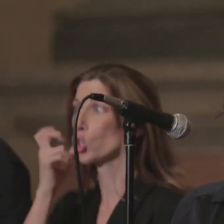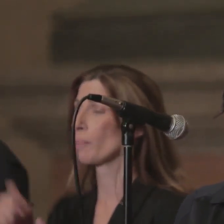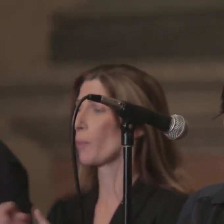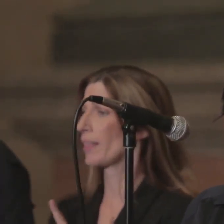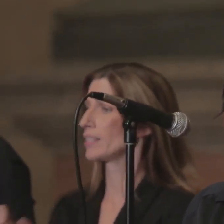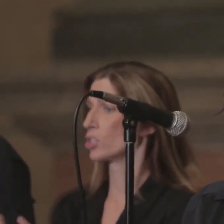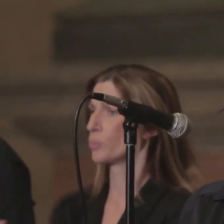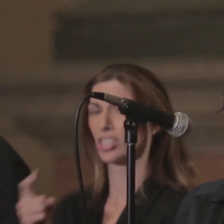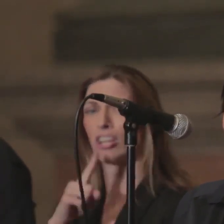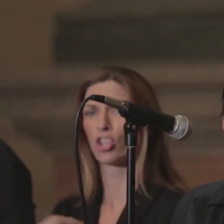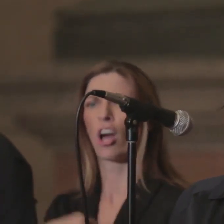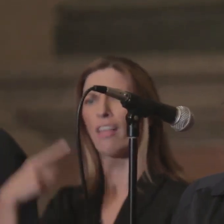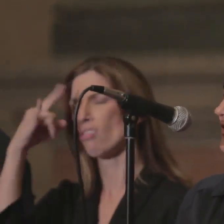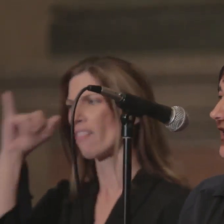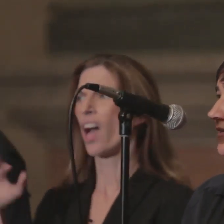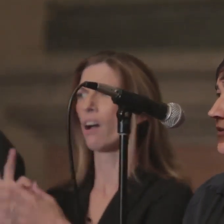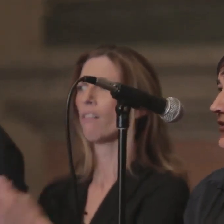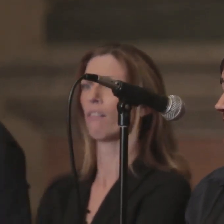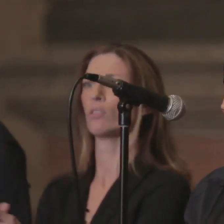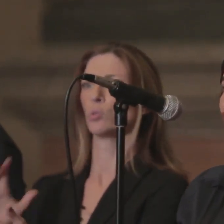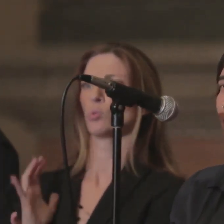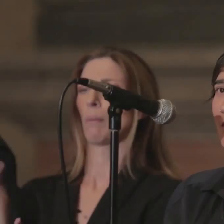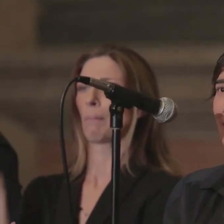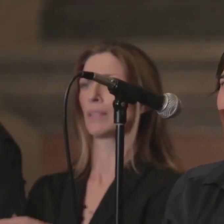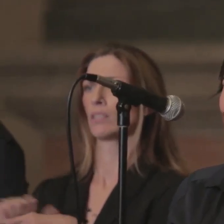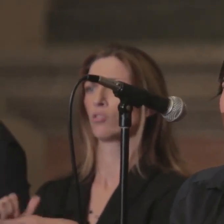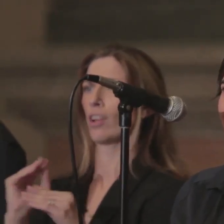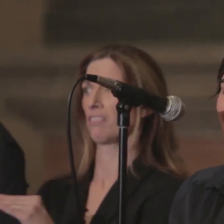thought it was an extension of the exercise. For a second I was sort of in denial that